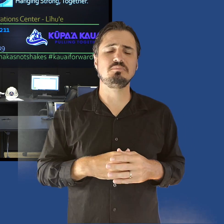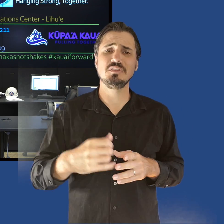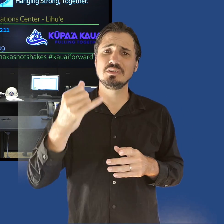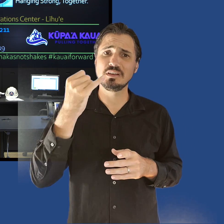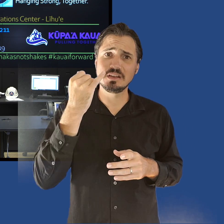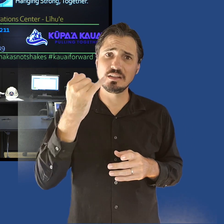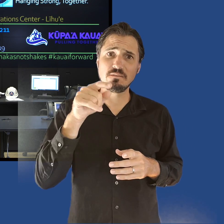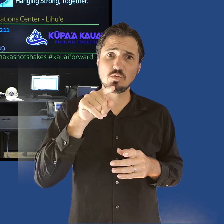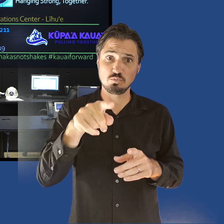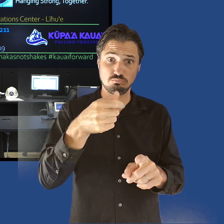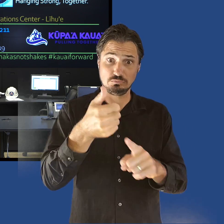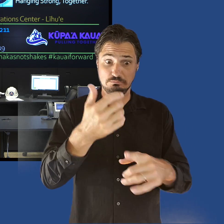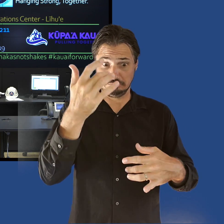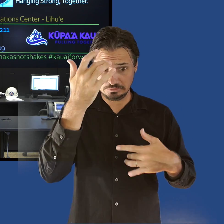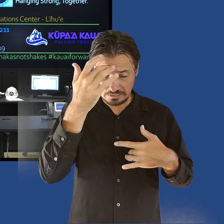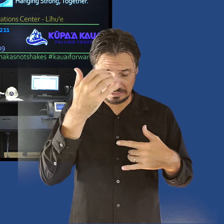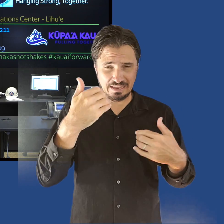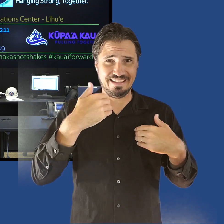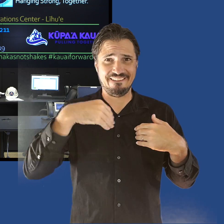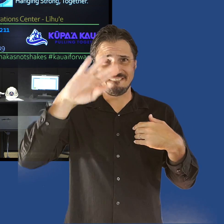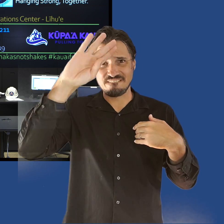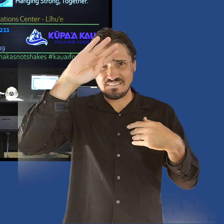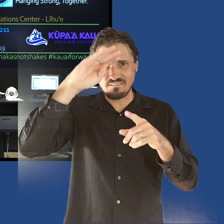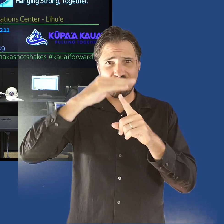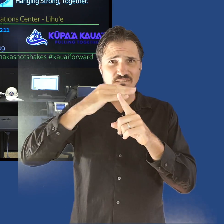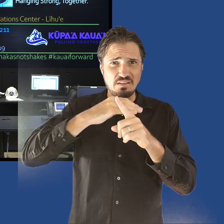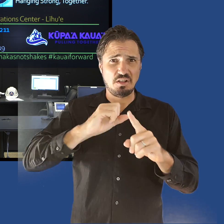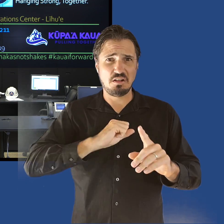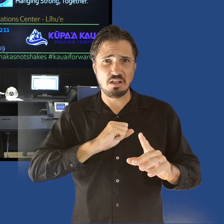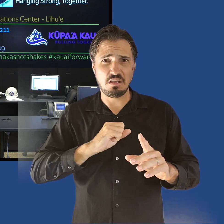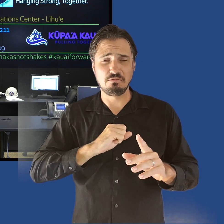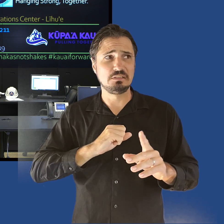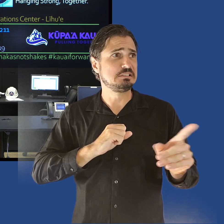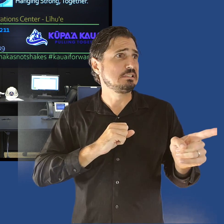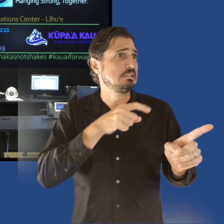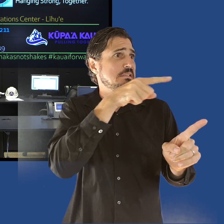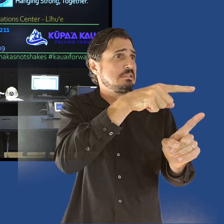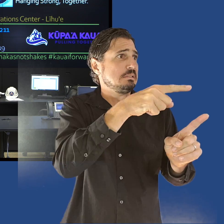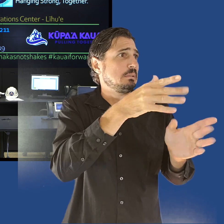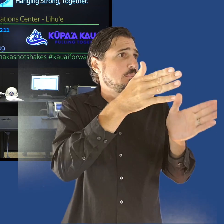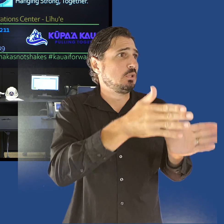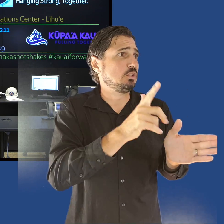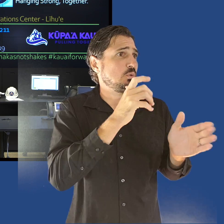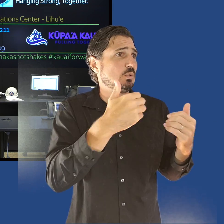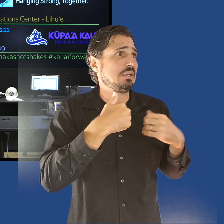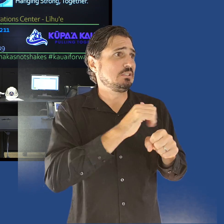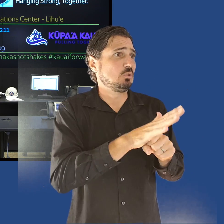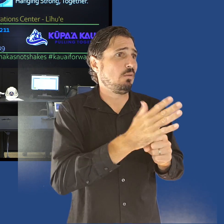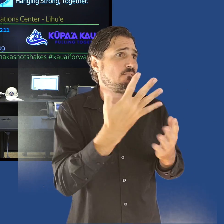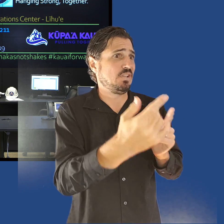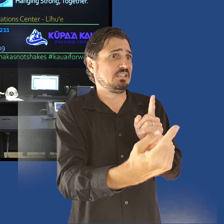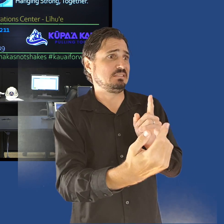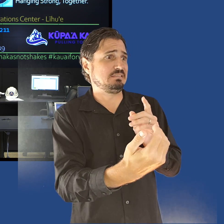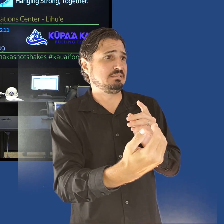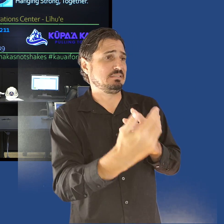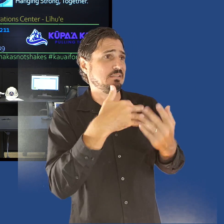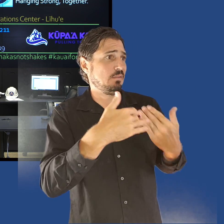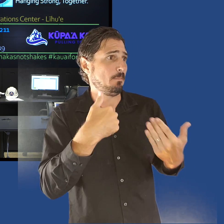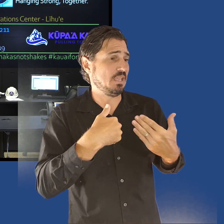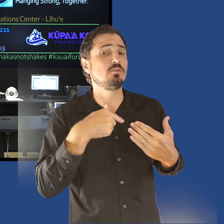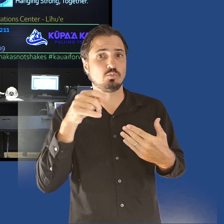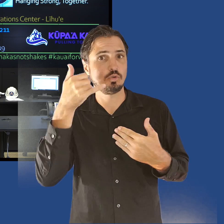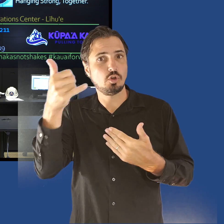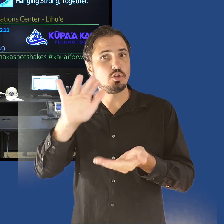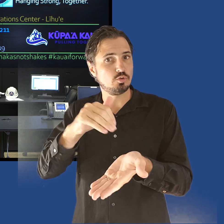If you are ill with a fever or cough and think you have been exposed to COVID-19, contact your doctor immediately to see if you need to be tested.